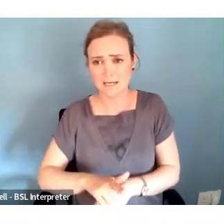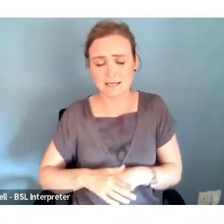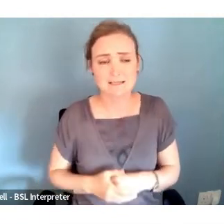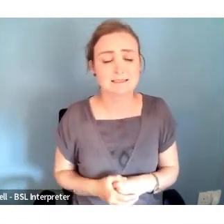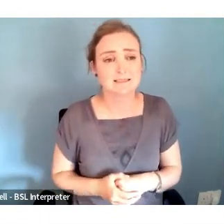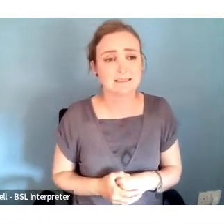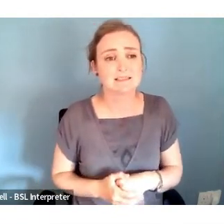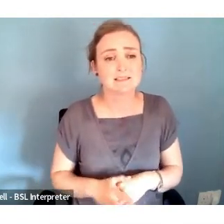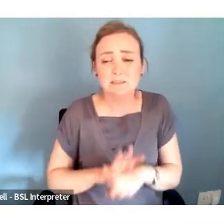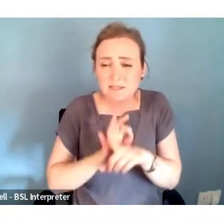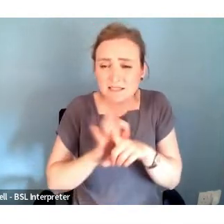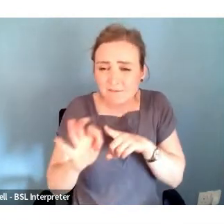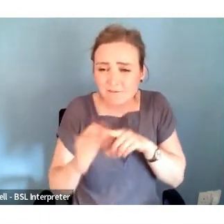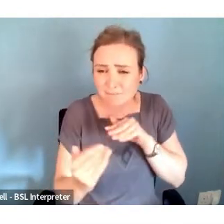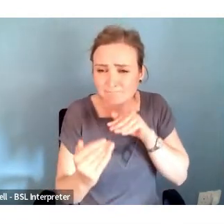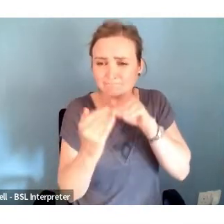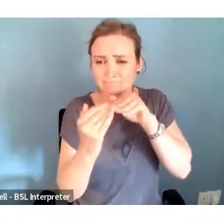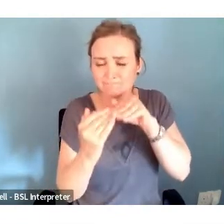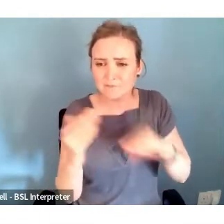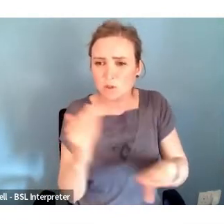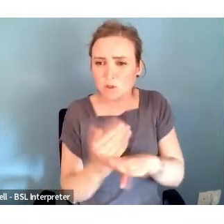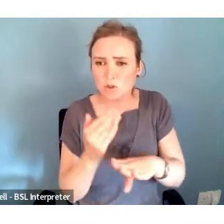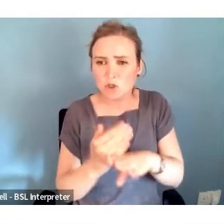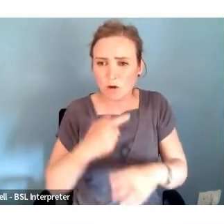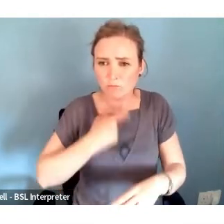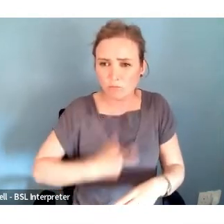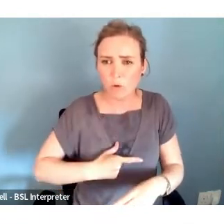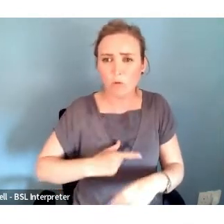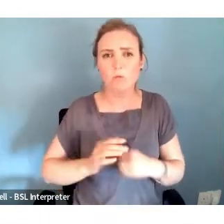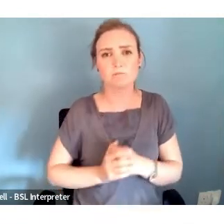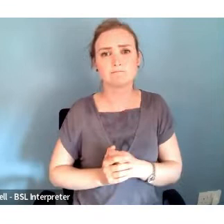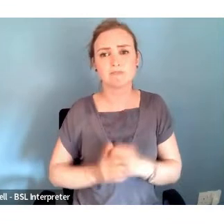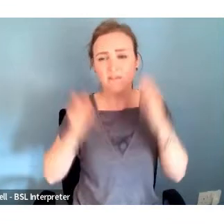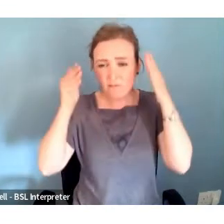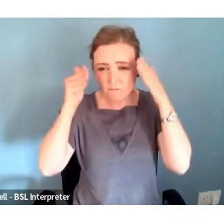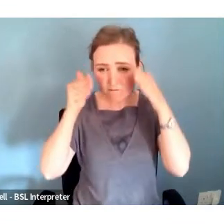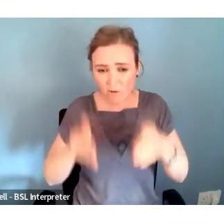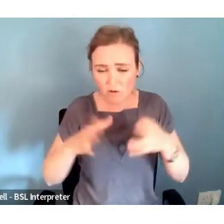say really concentrate on the strengths and qualities needed for